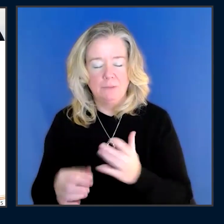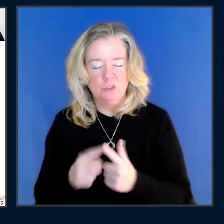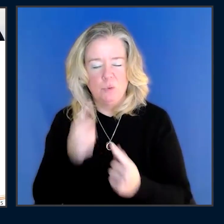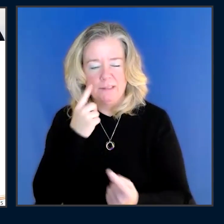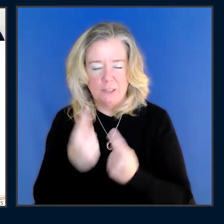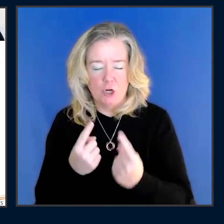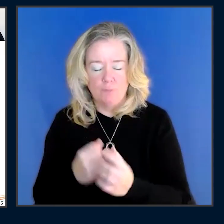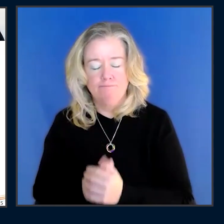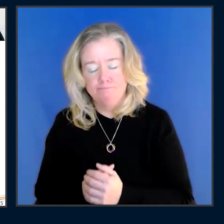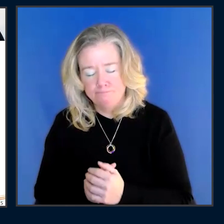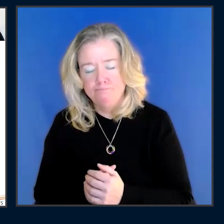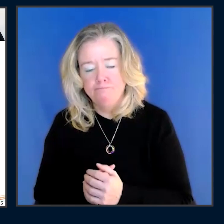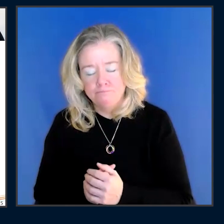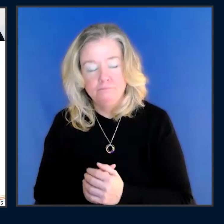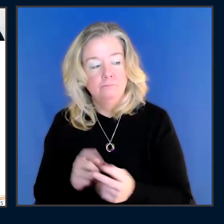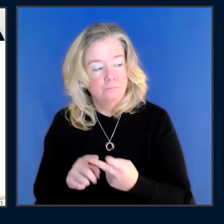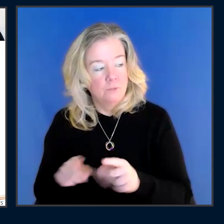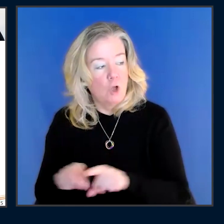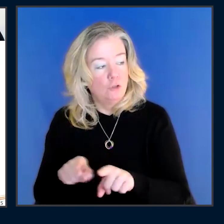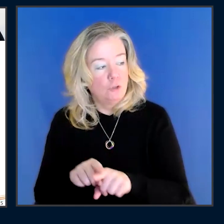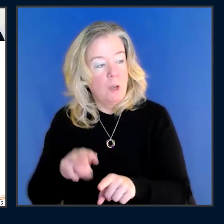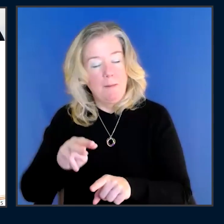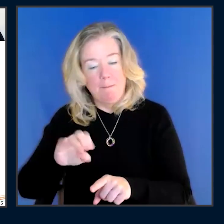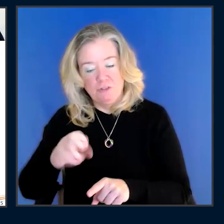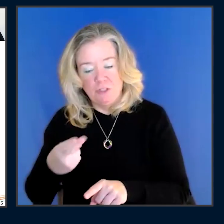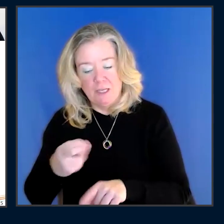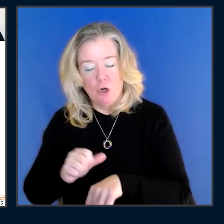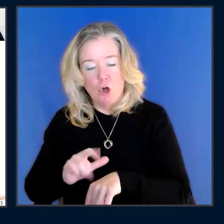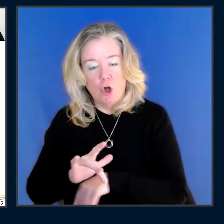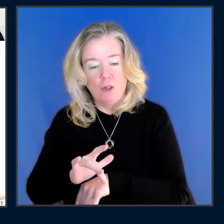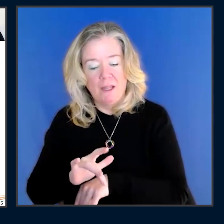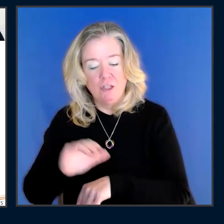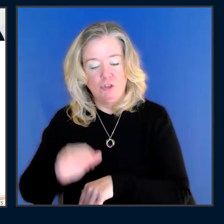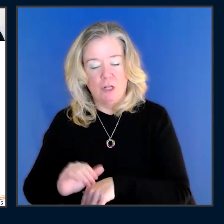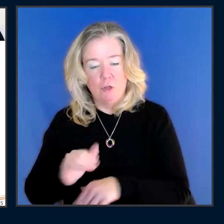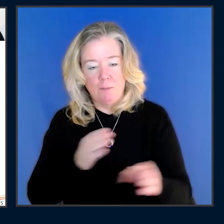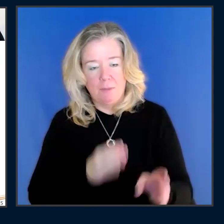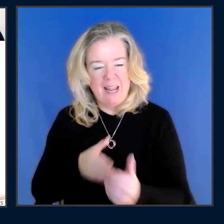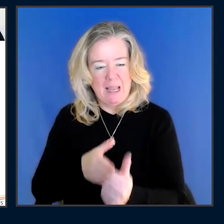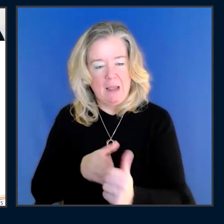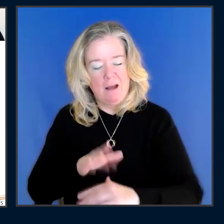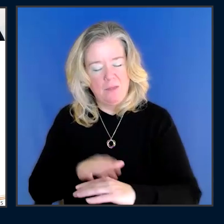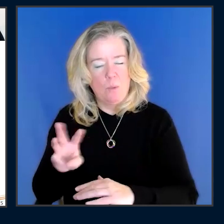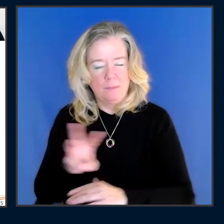is one option that you might consider. There's also the Michigan Early Childhood Planning Guide.